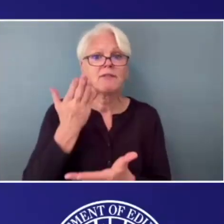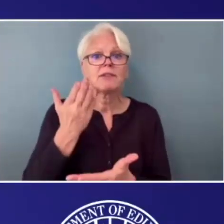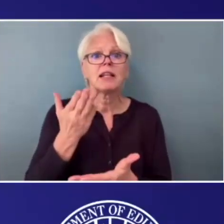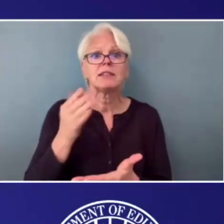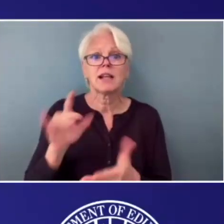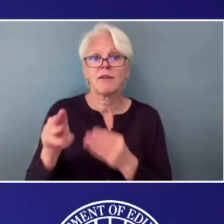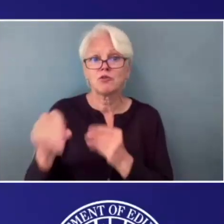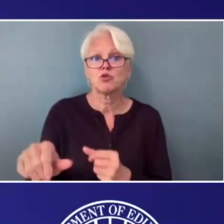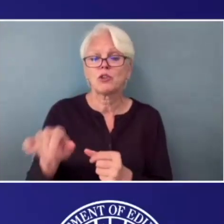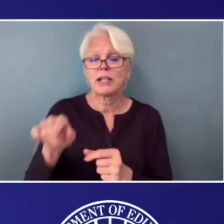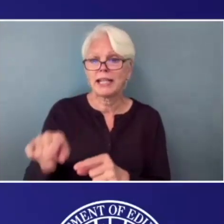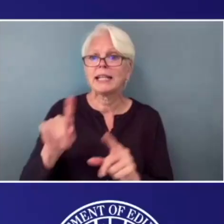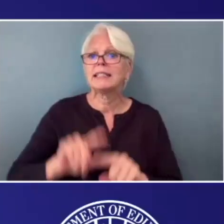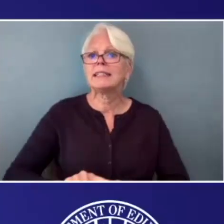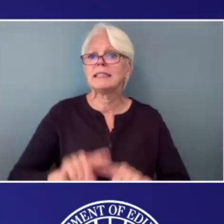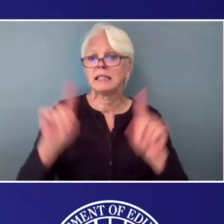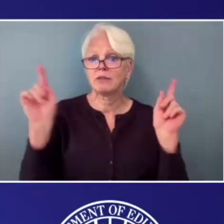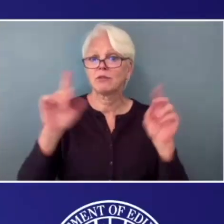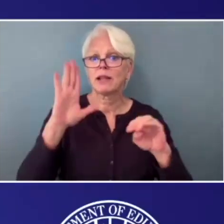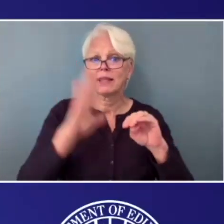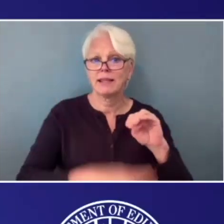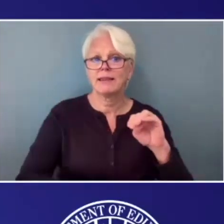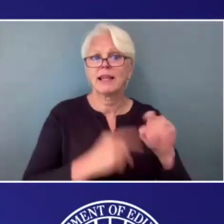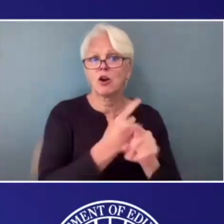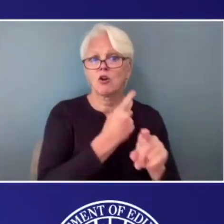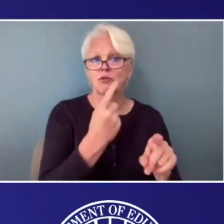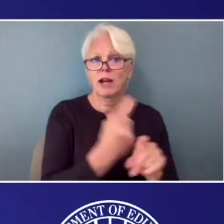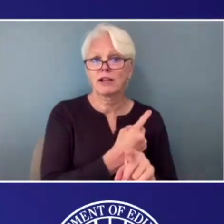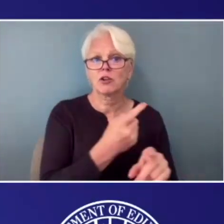differently than a regular graduate program.